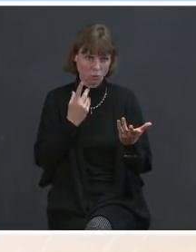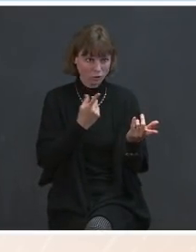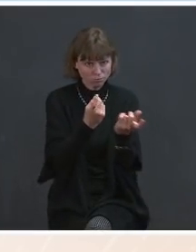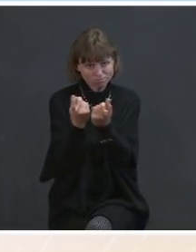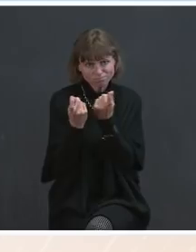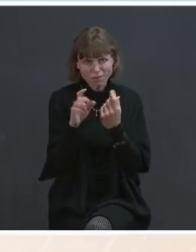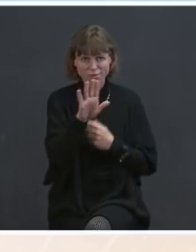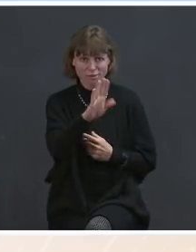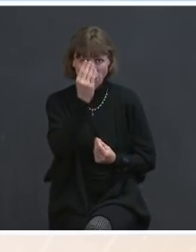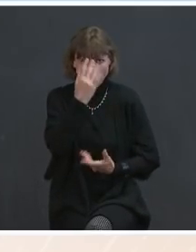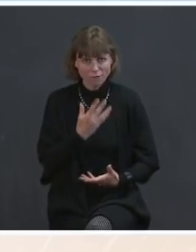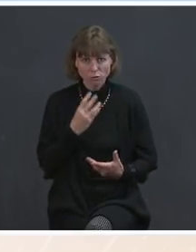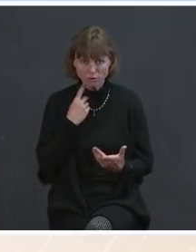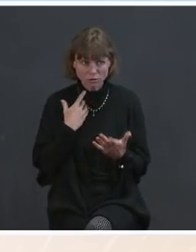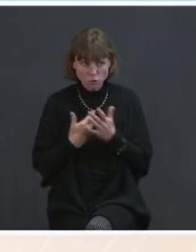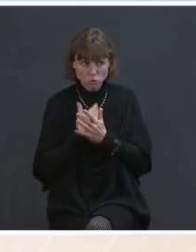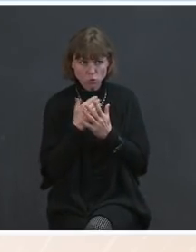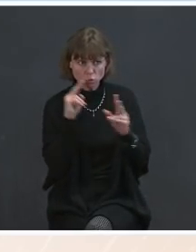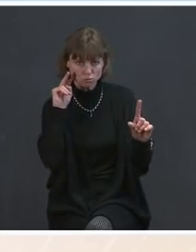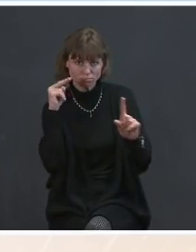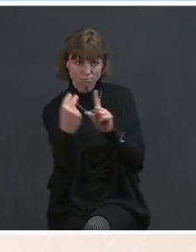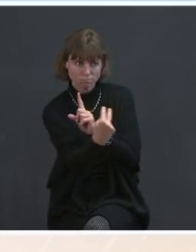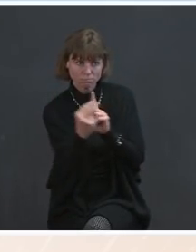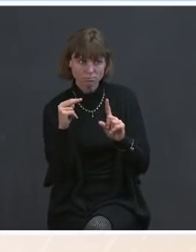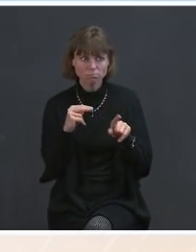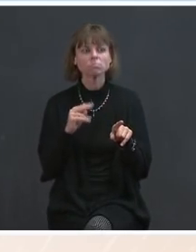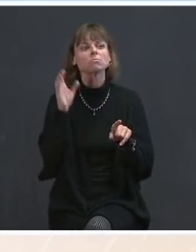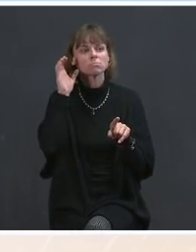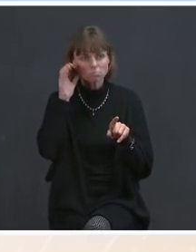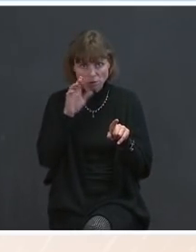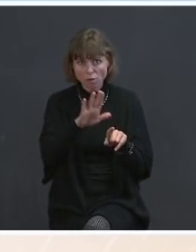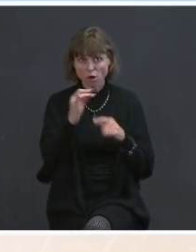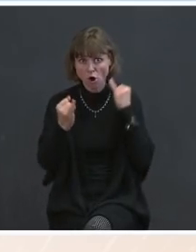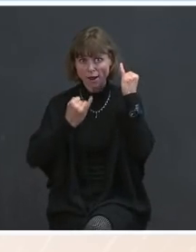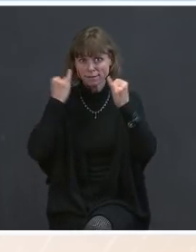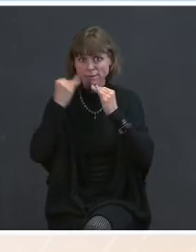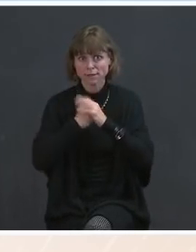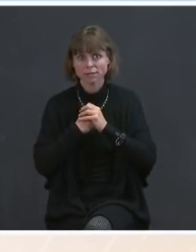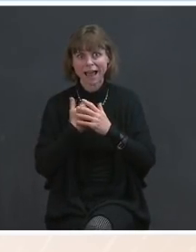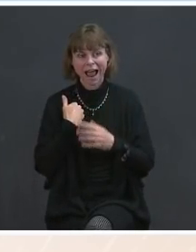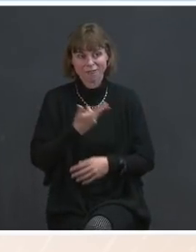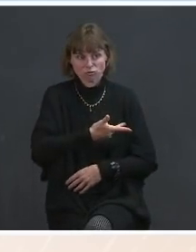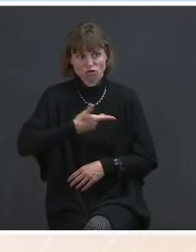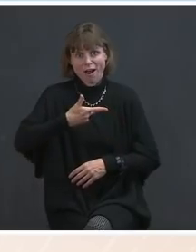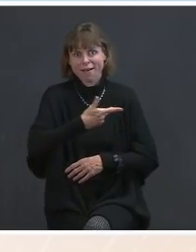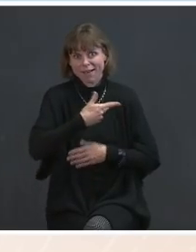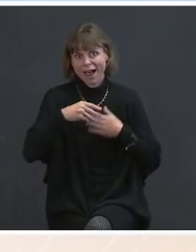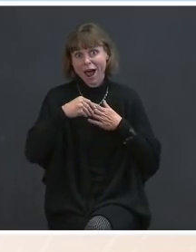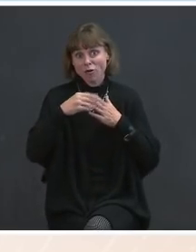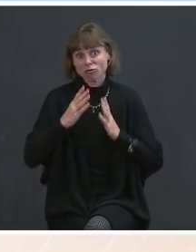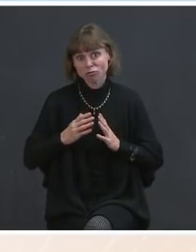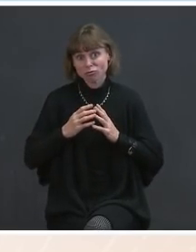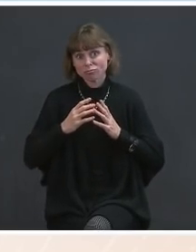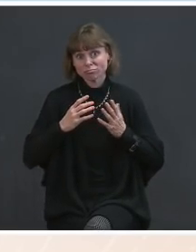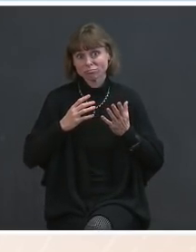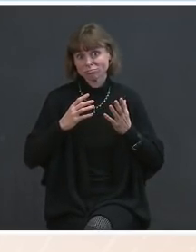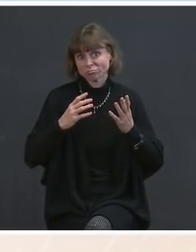We've listened carefully to their ideas, including through trilateral consultations. Our goal is -- of course, diplomacy is always our goal.